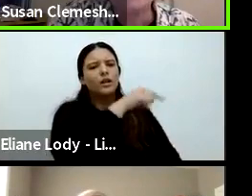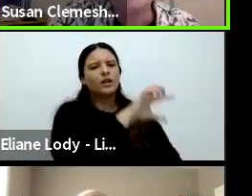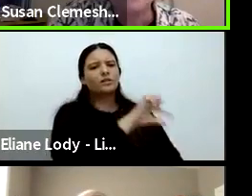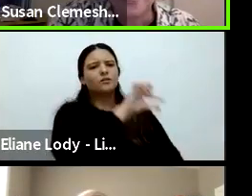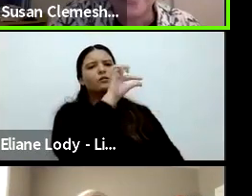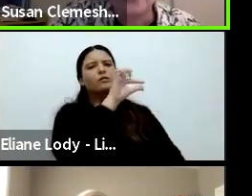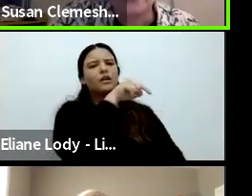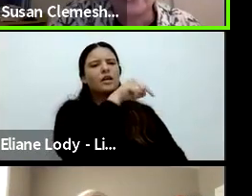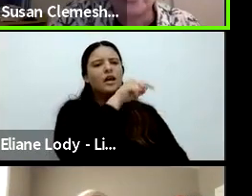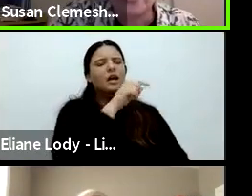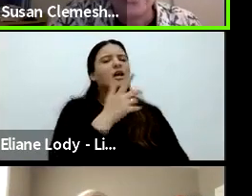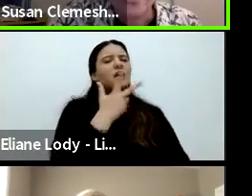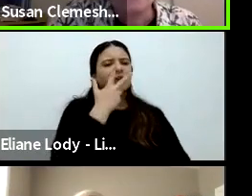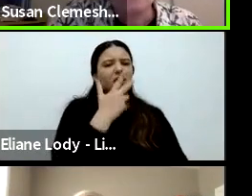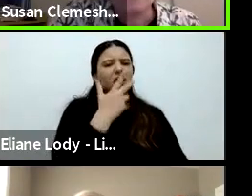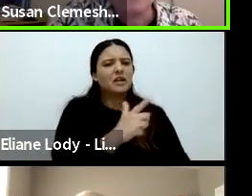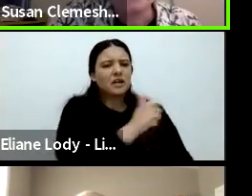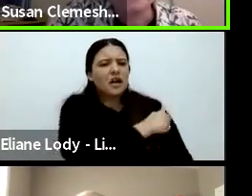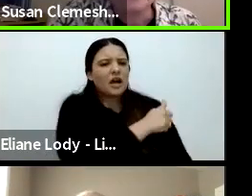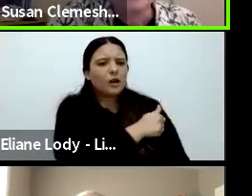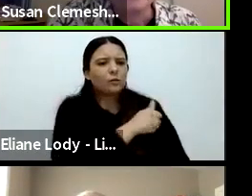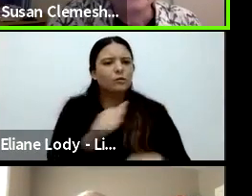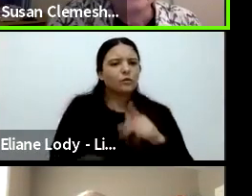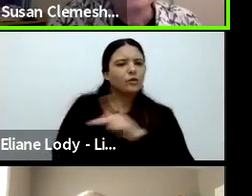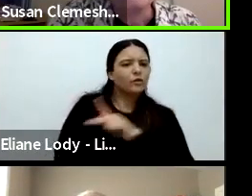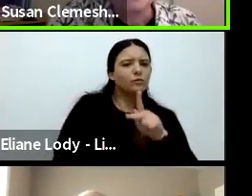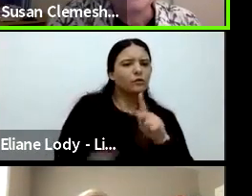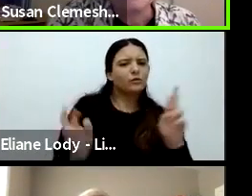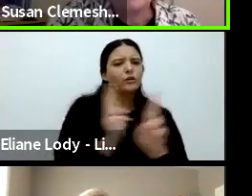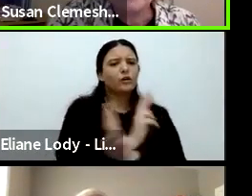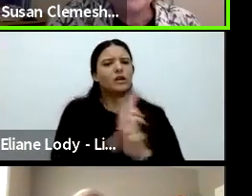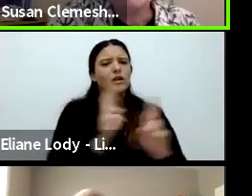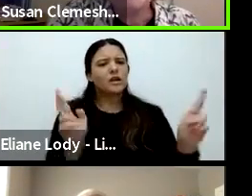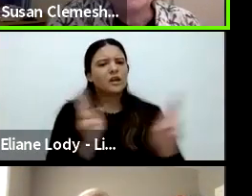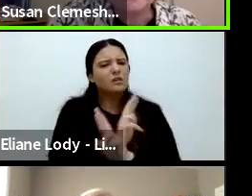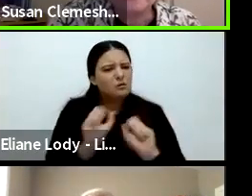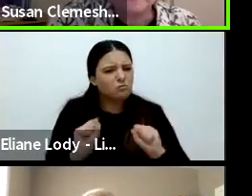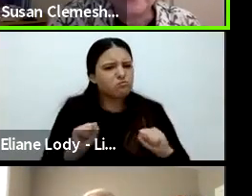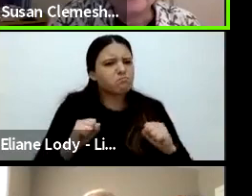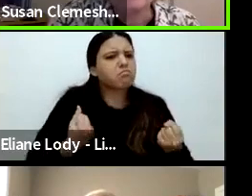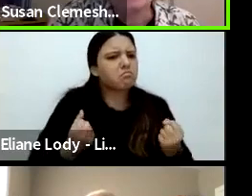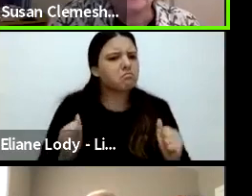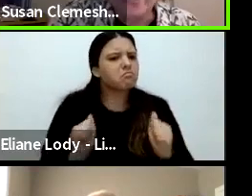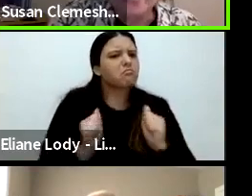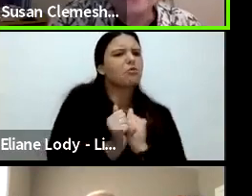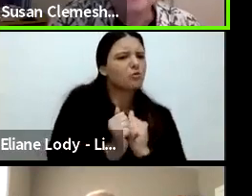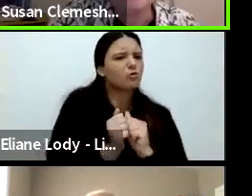one where I can see that teachers and students feel the most engaged. d, and the most like they and the most like they really